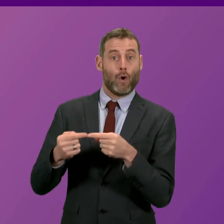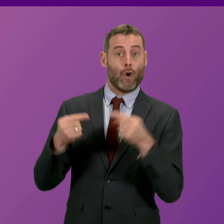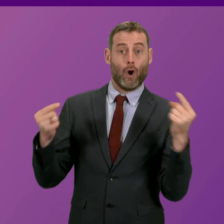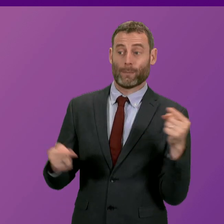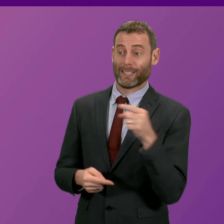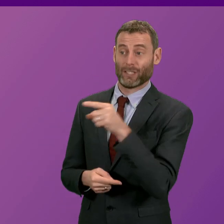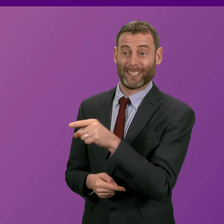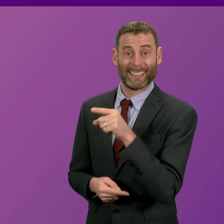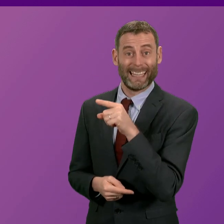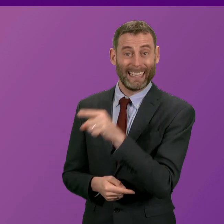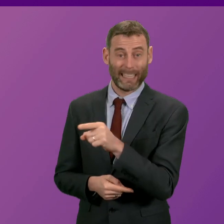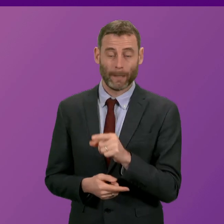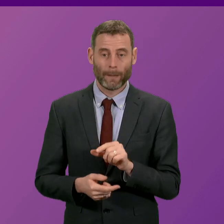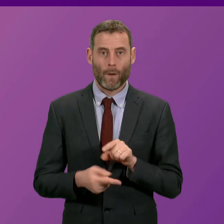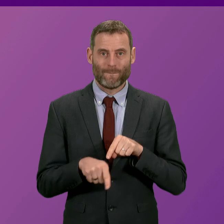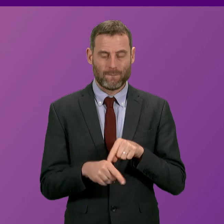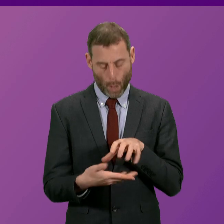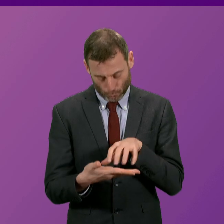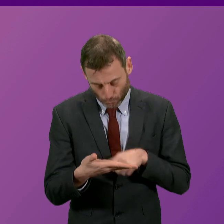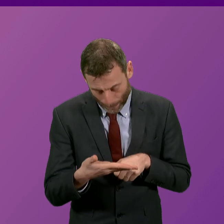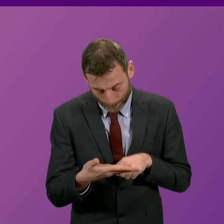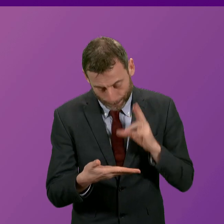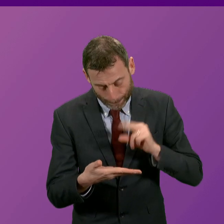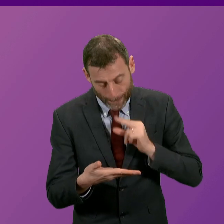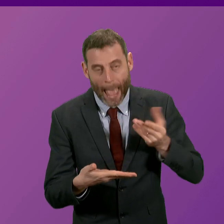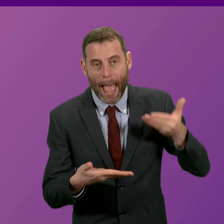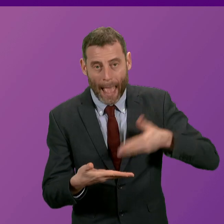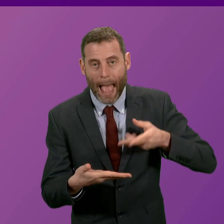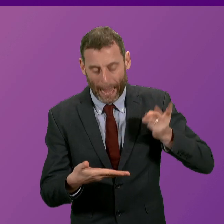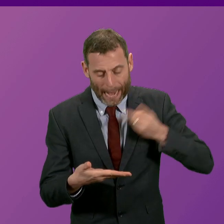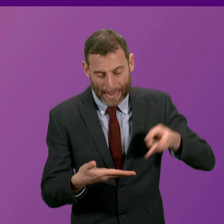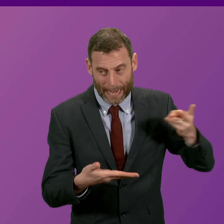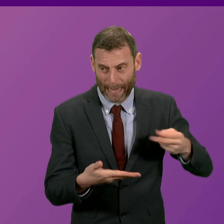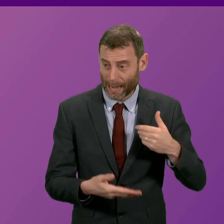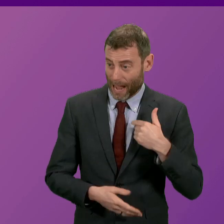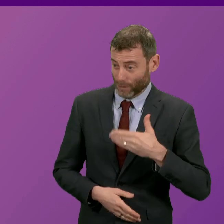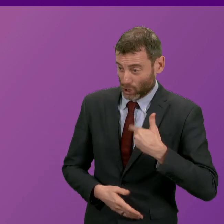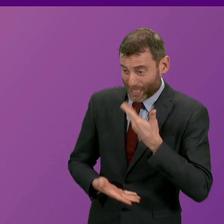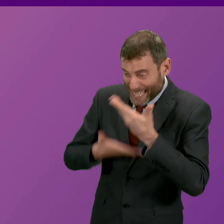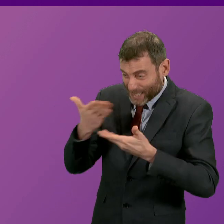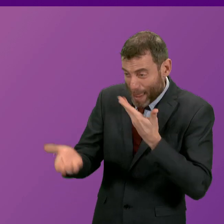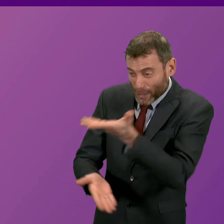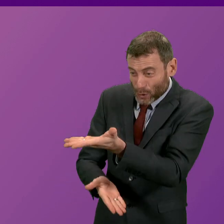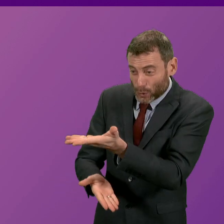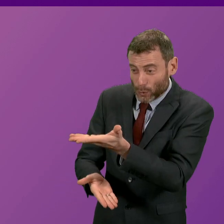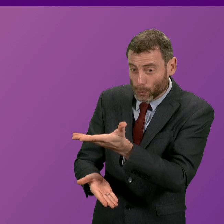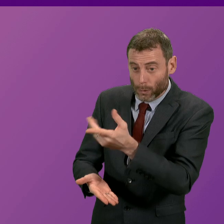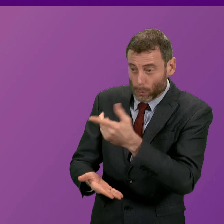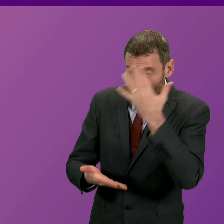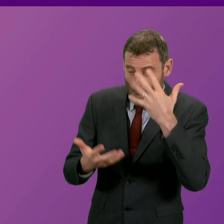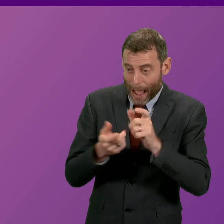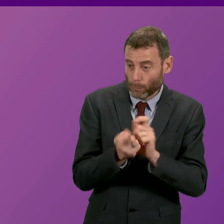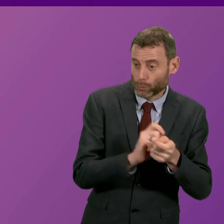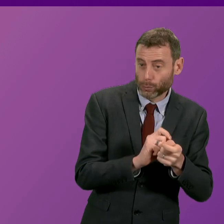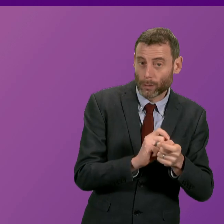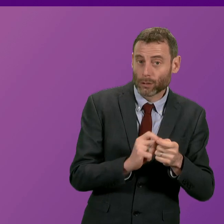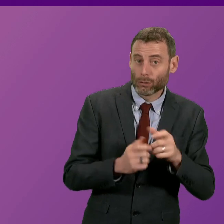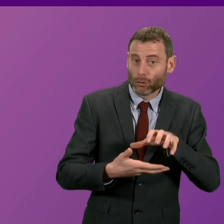change his script to adjust to the answers that I give. In a very basic exchange,